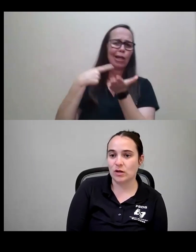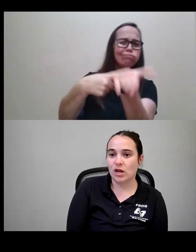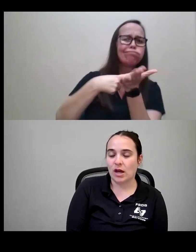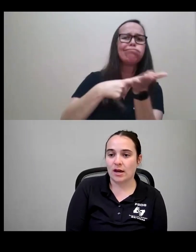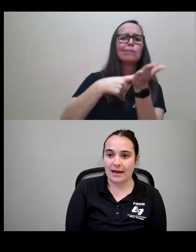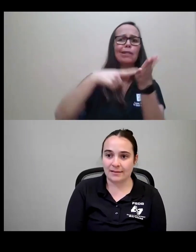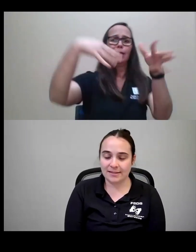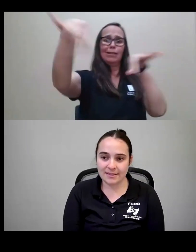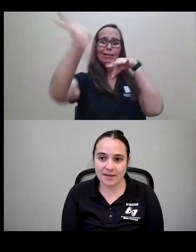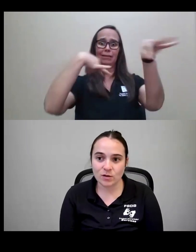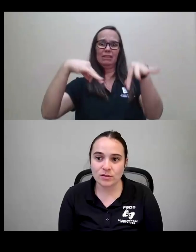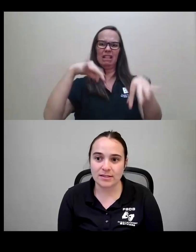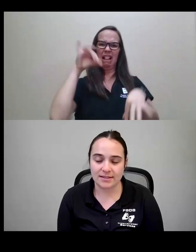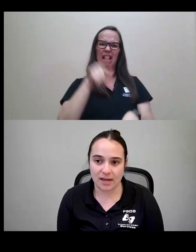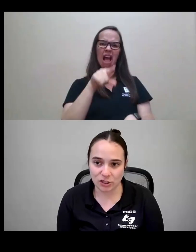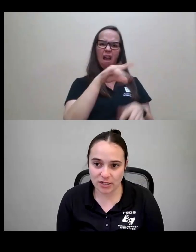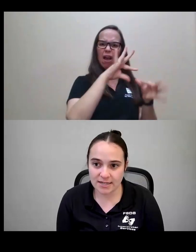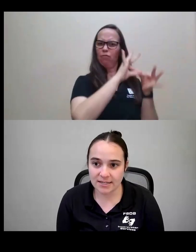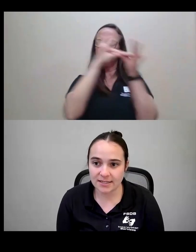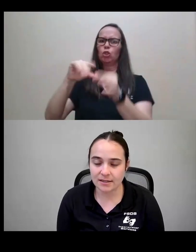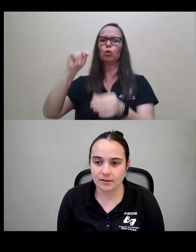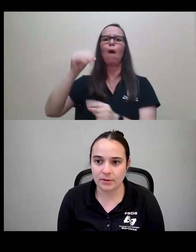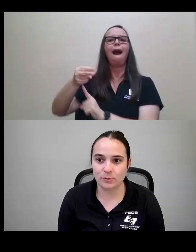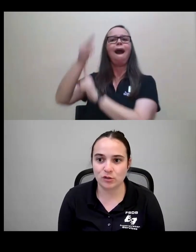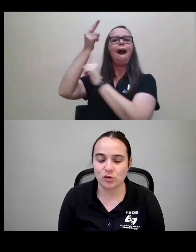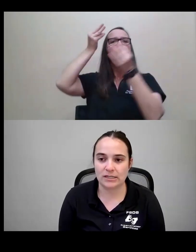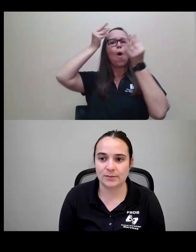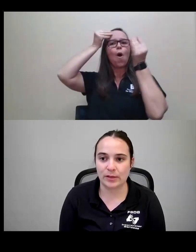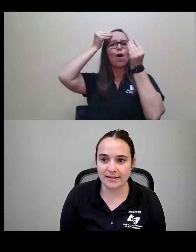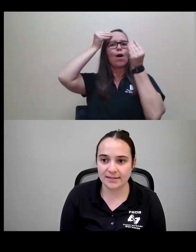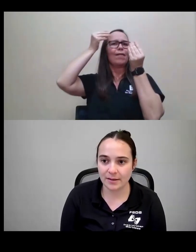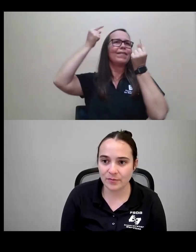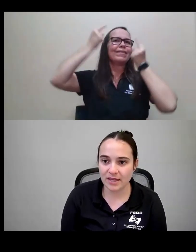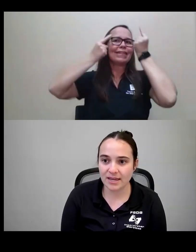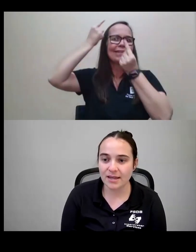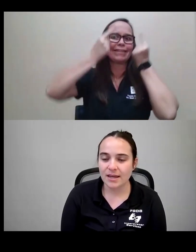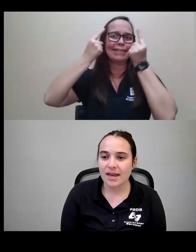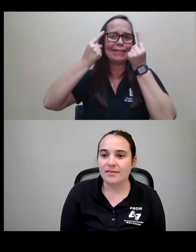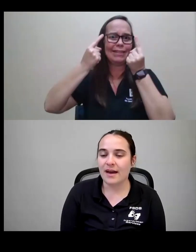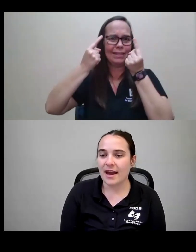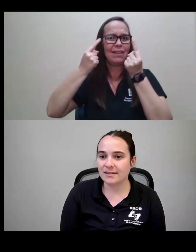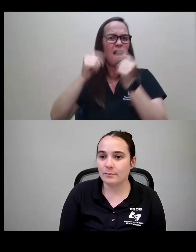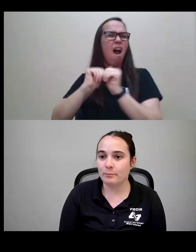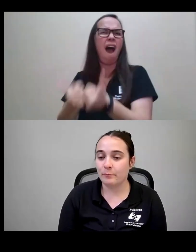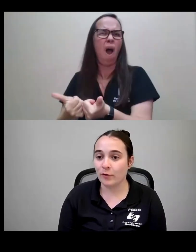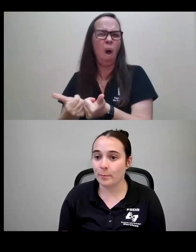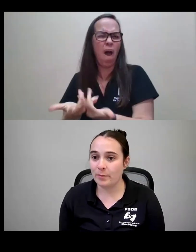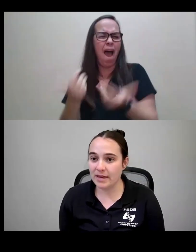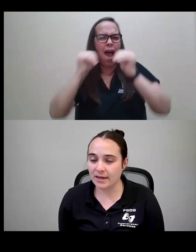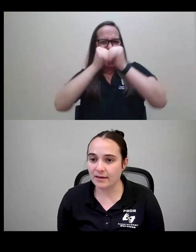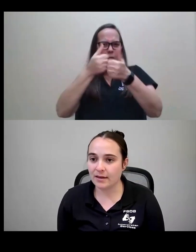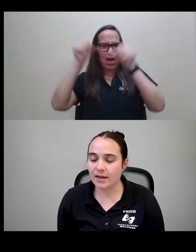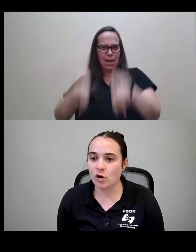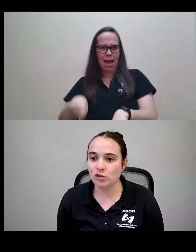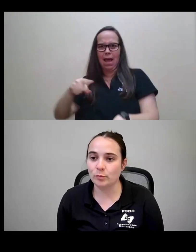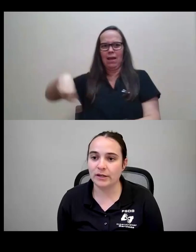to analysis skills, discussions, being able to explain something that from BICS can also